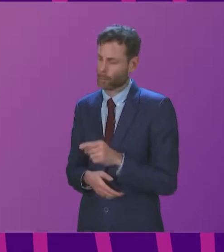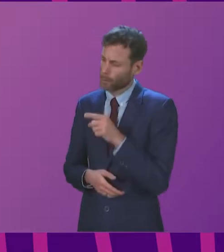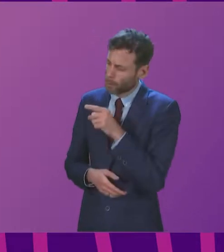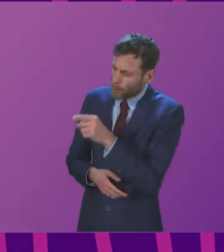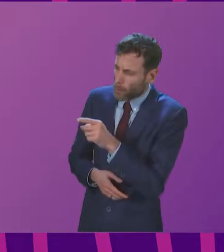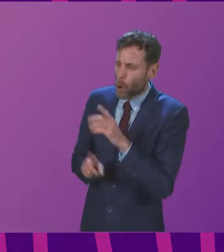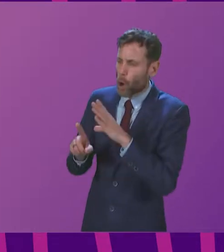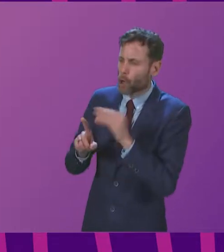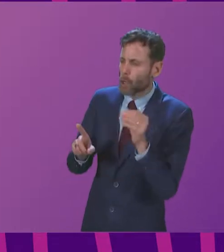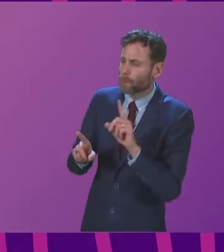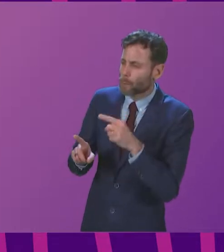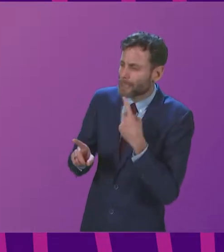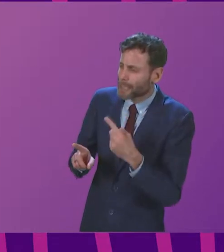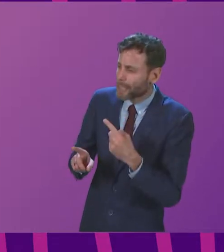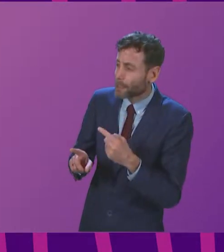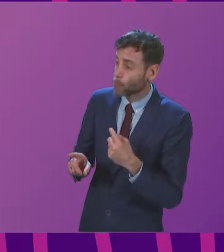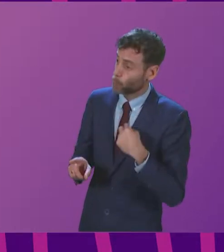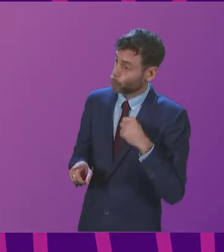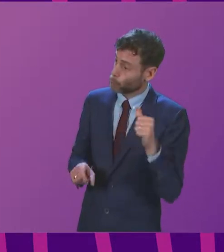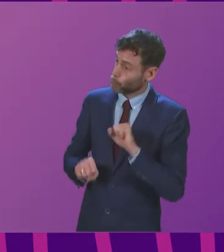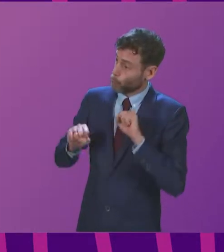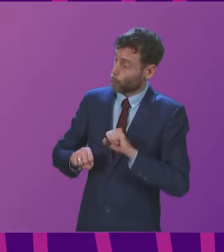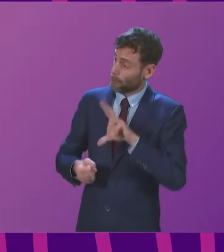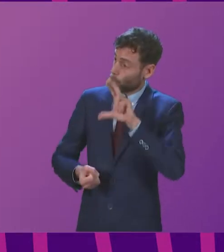are suggesting. Are they saying that we should have waited 12 months in order to be part of an